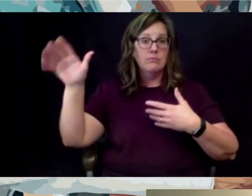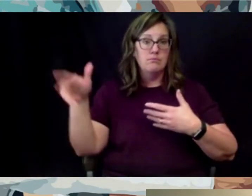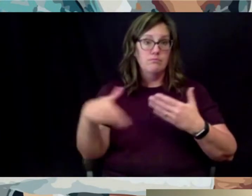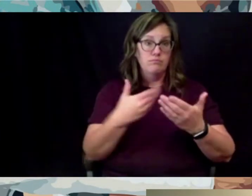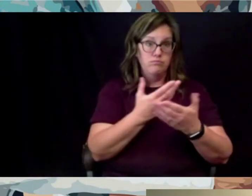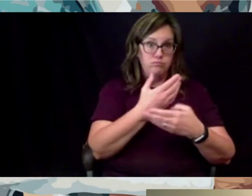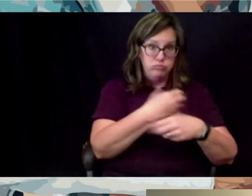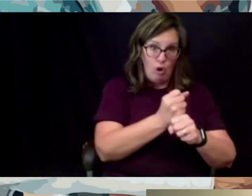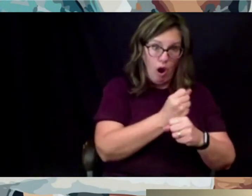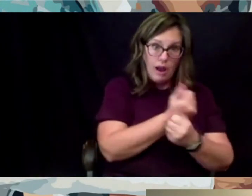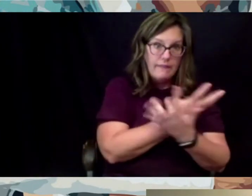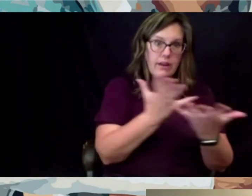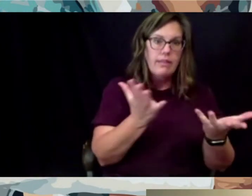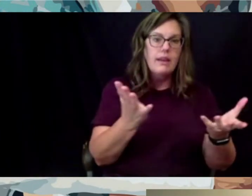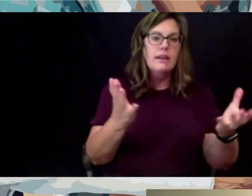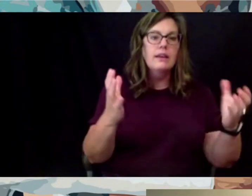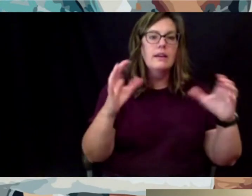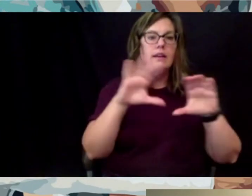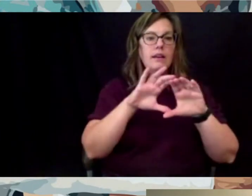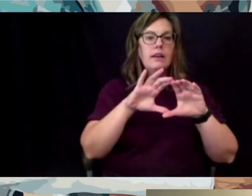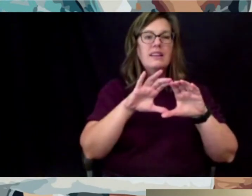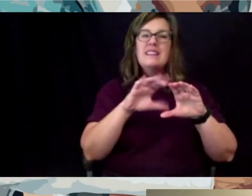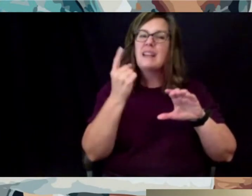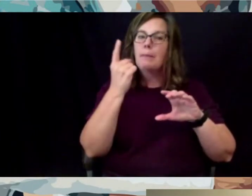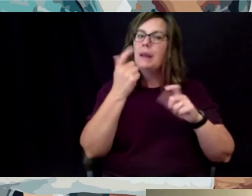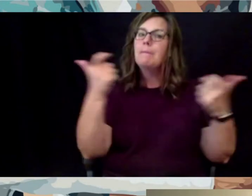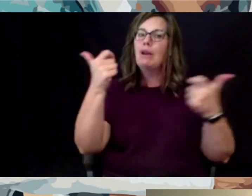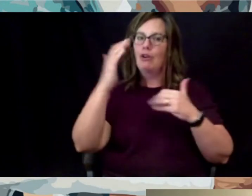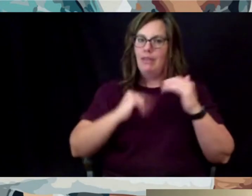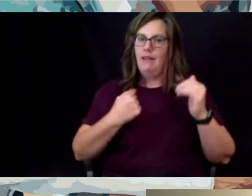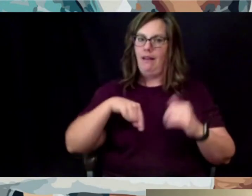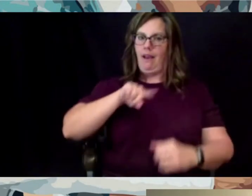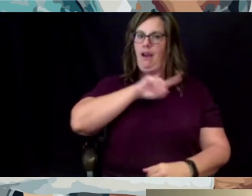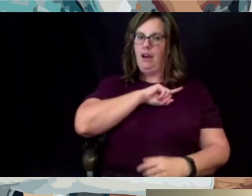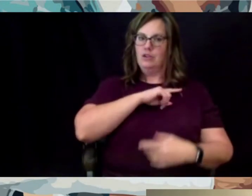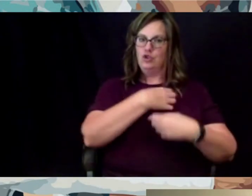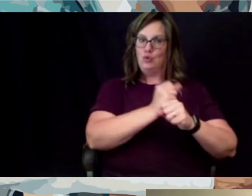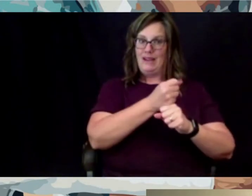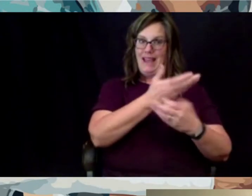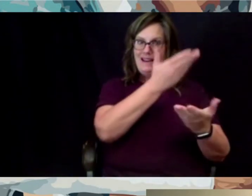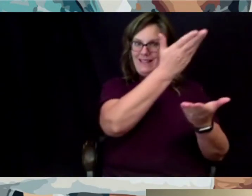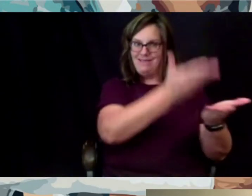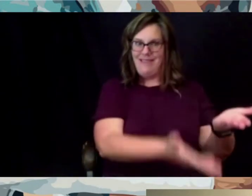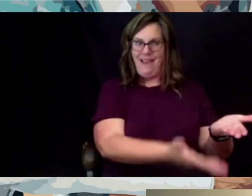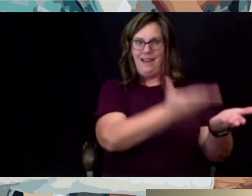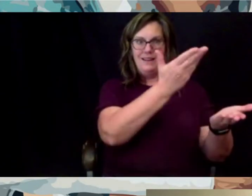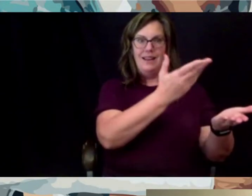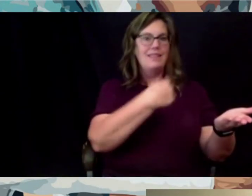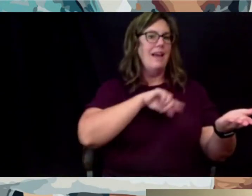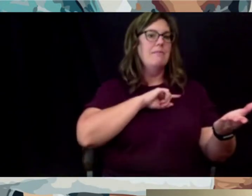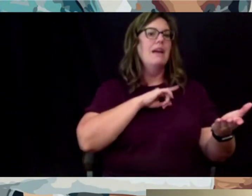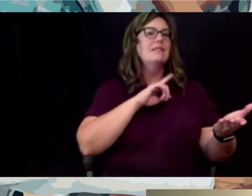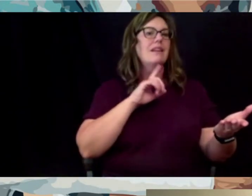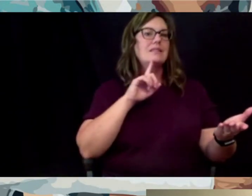bigger than us created that and that makes us eternally grateful for whatever that might be